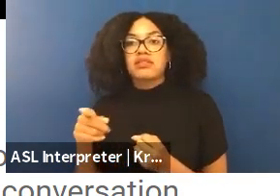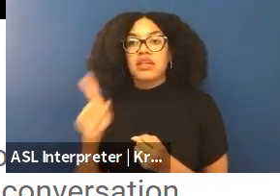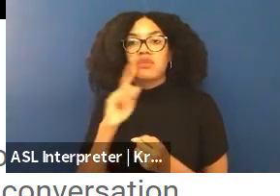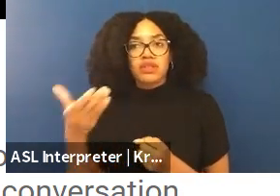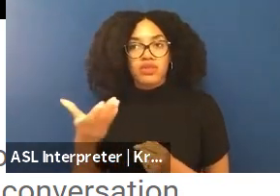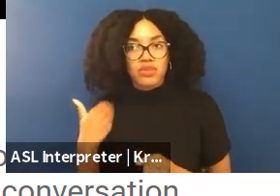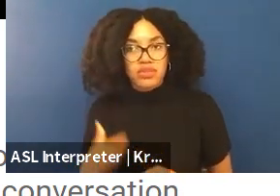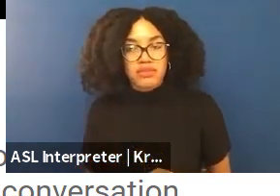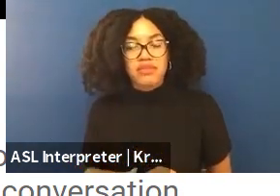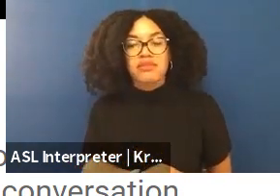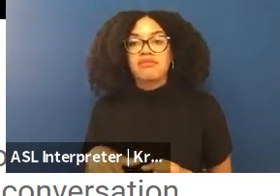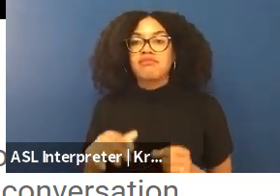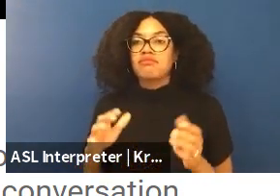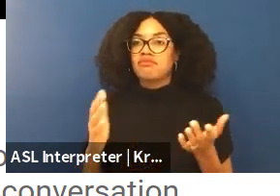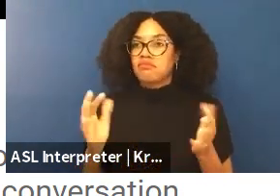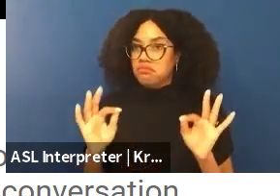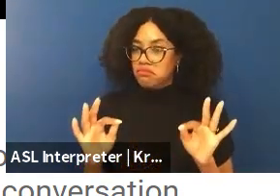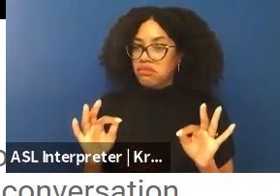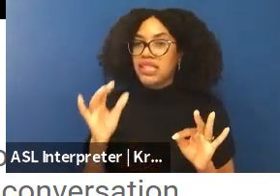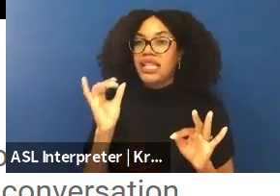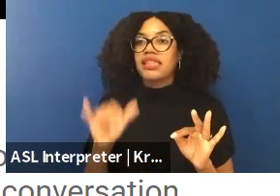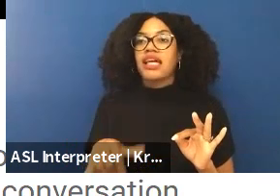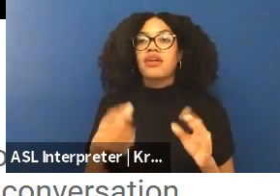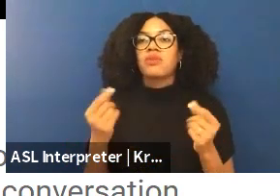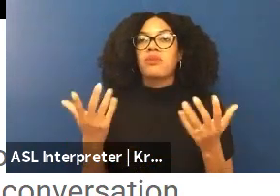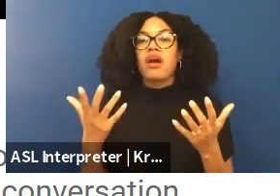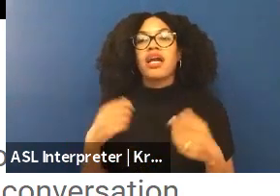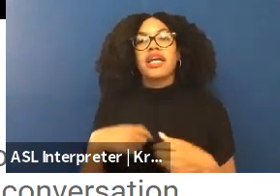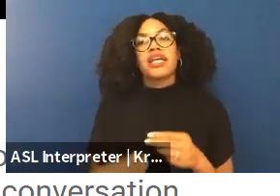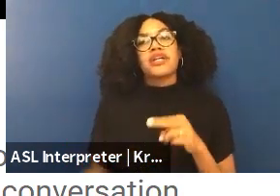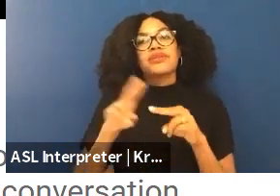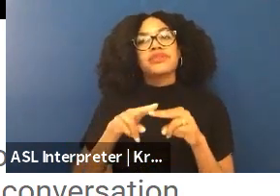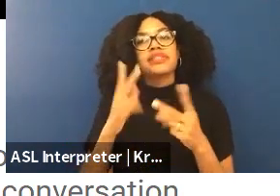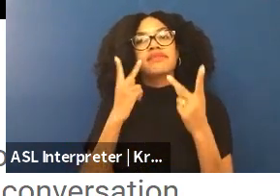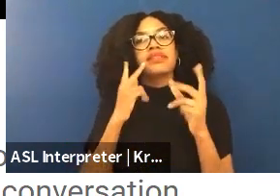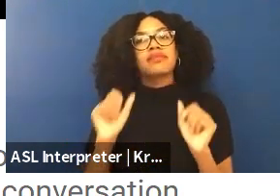and that was a way to increase that kind of visibility. I would really like to see if we